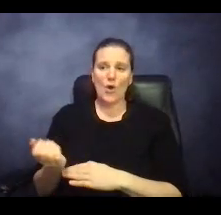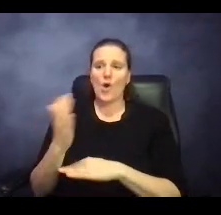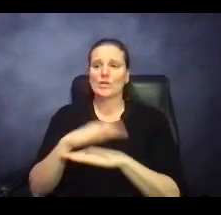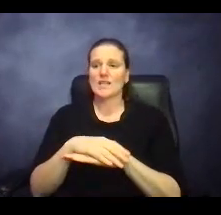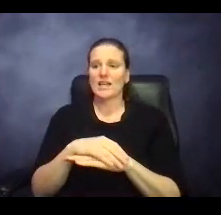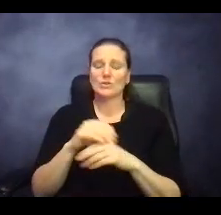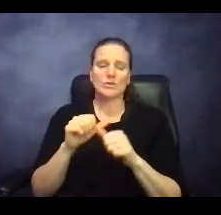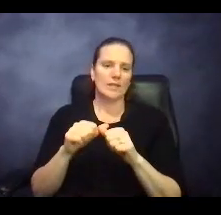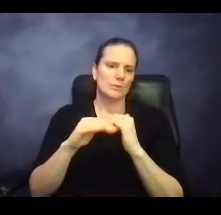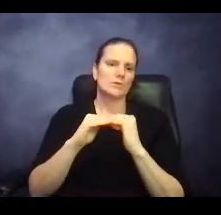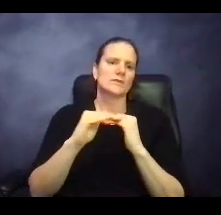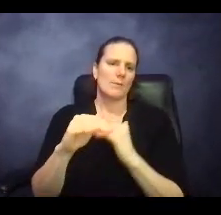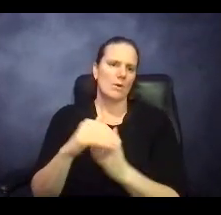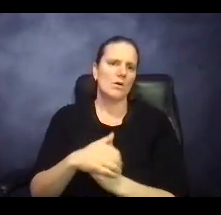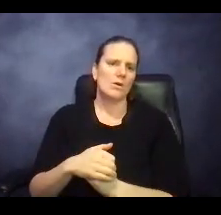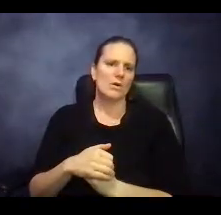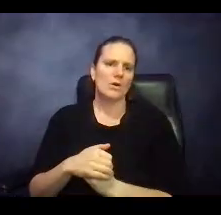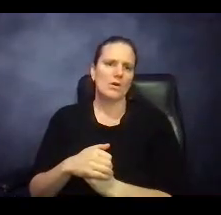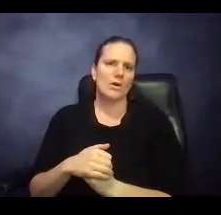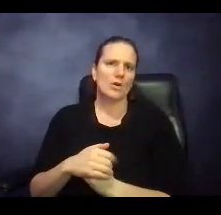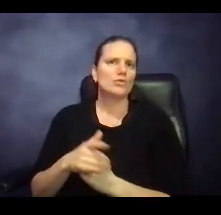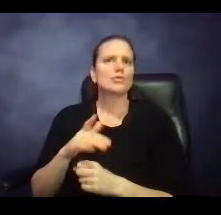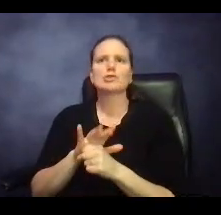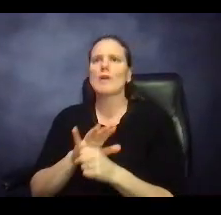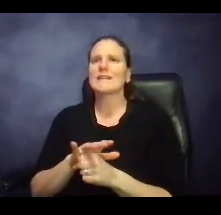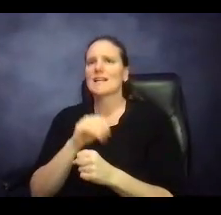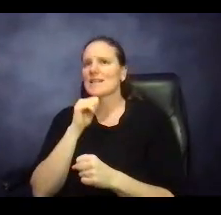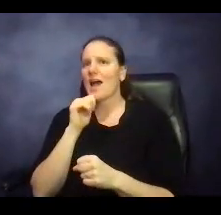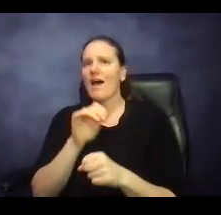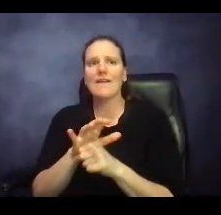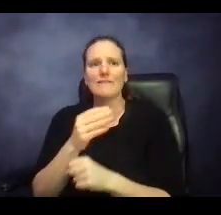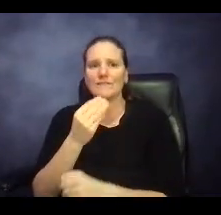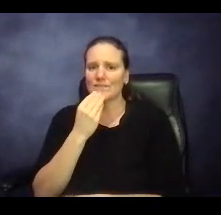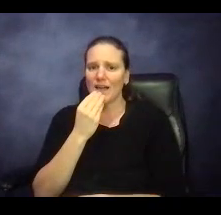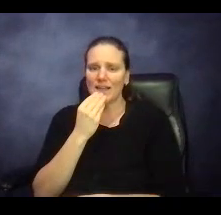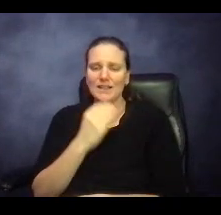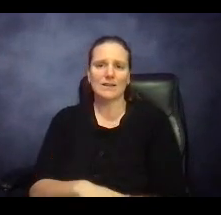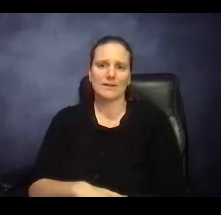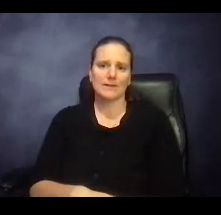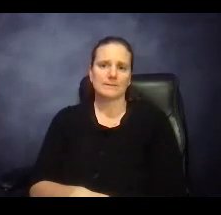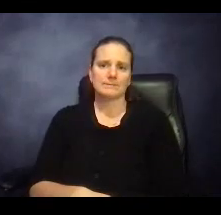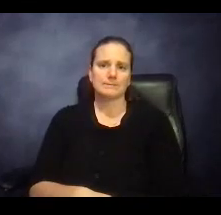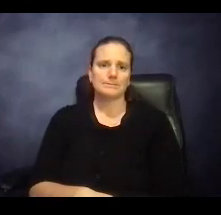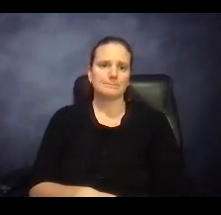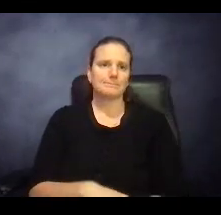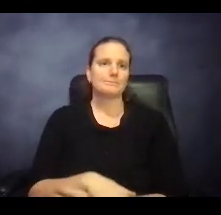because you're chronically stressed and under fed. So when it bounces around your insulin, your cortisol bounce around to compensate.